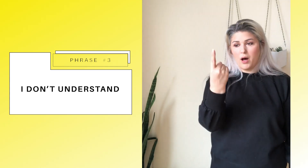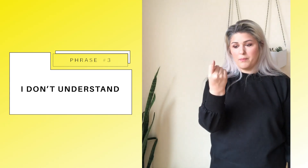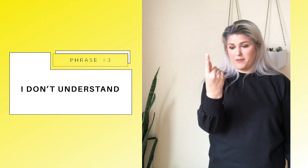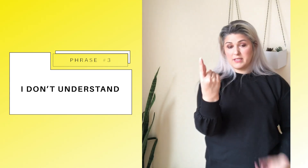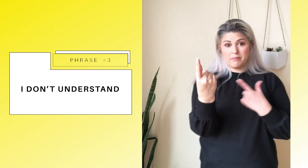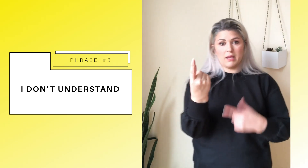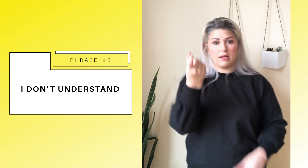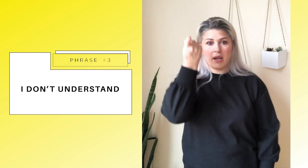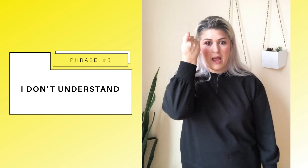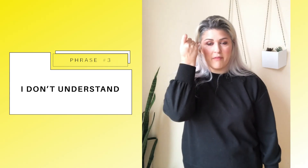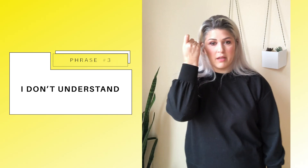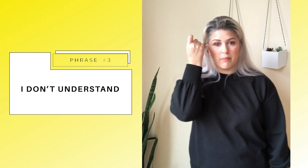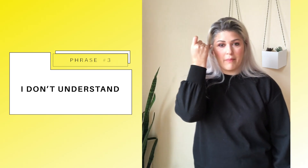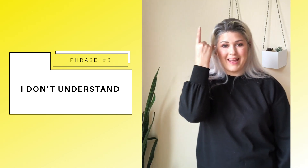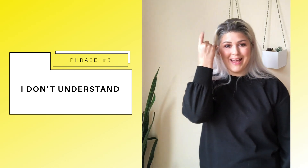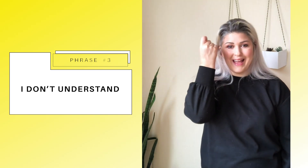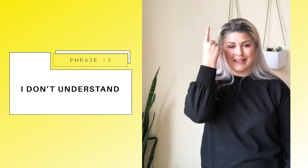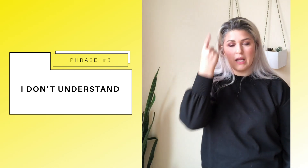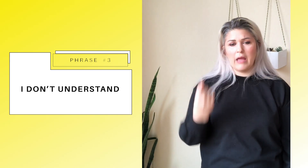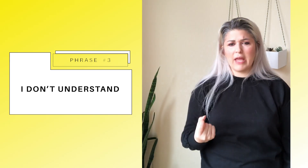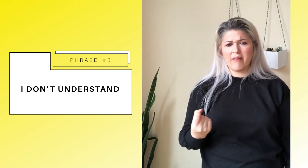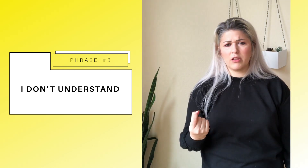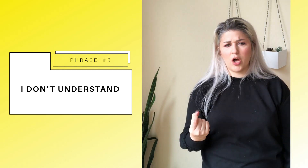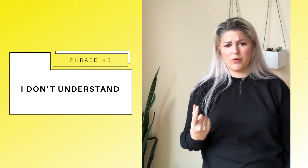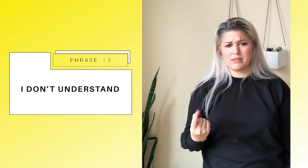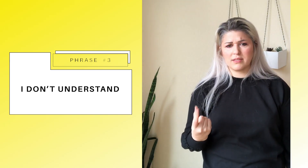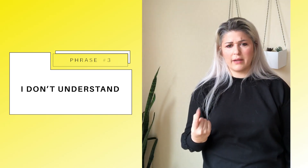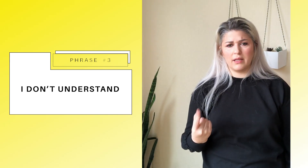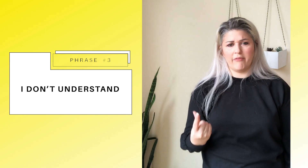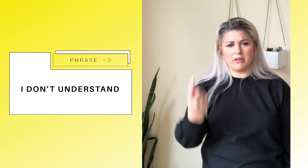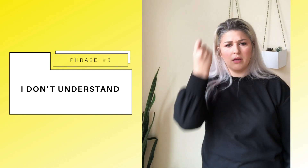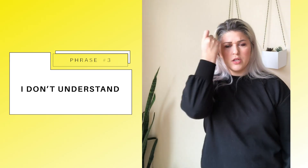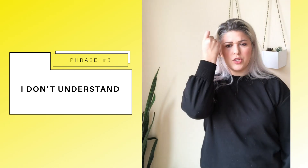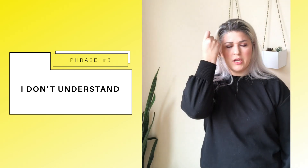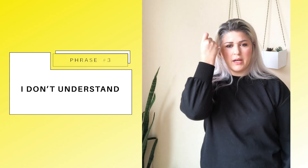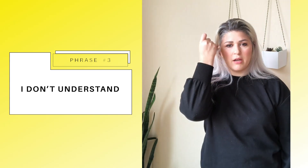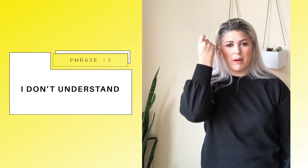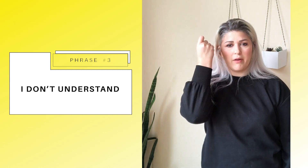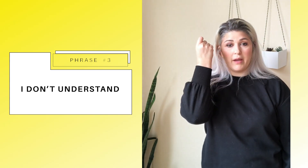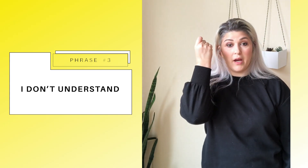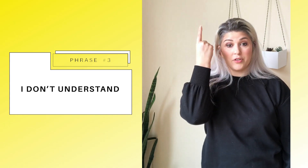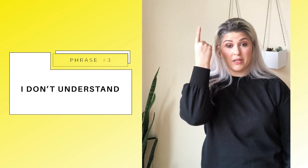Palm facing me and I have it here by my head. If you have it low, it's a sign 11 so you needed to hear by your head. Understand.